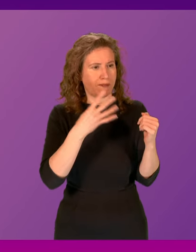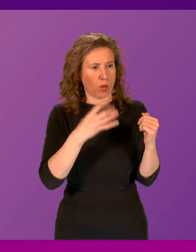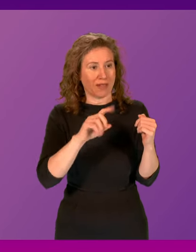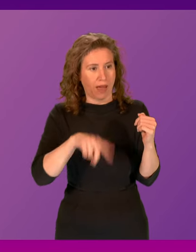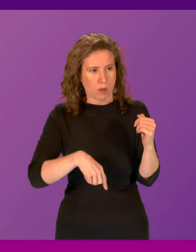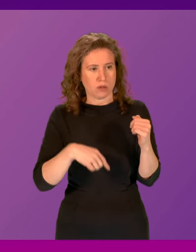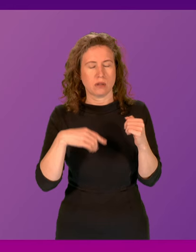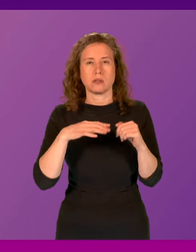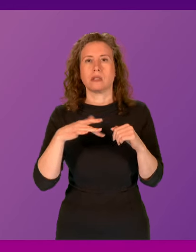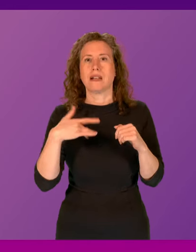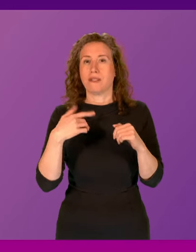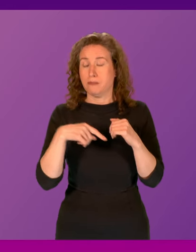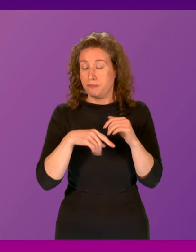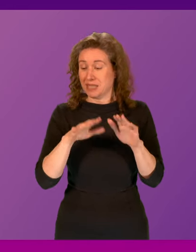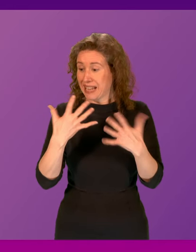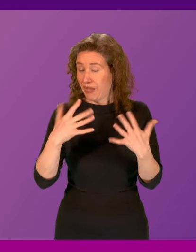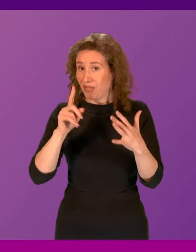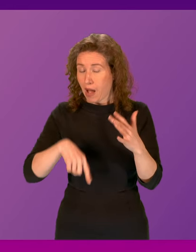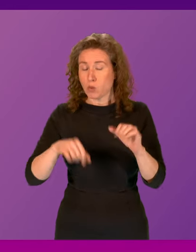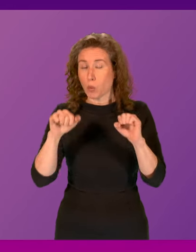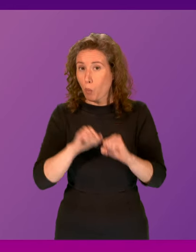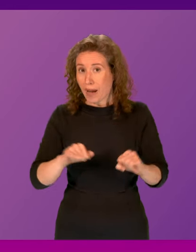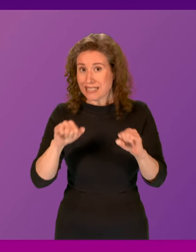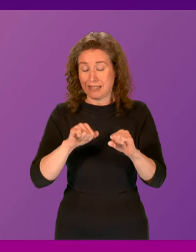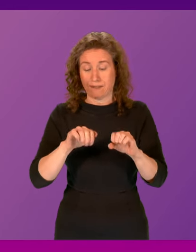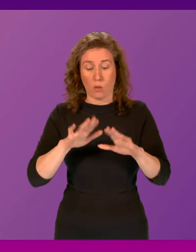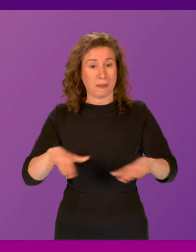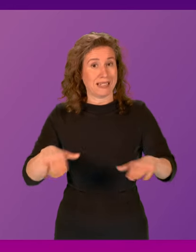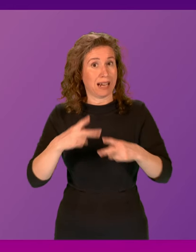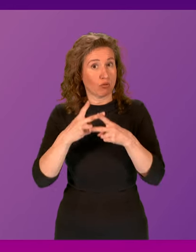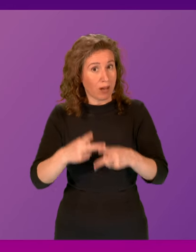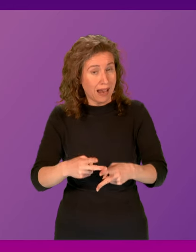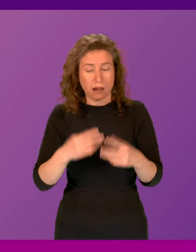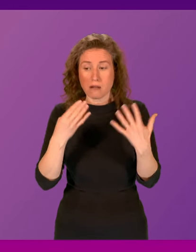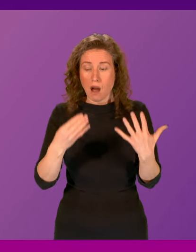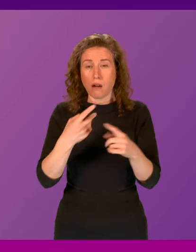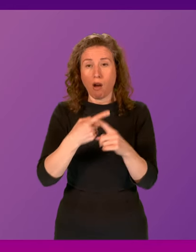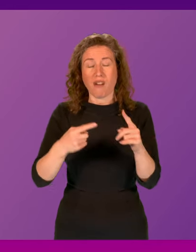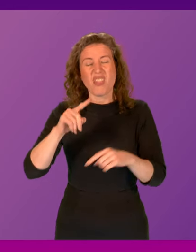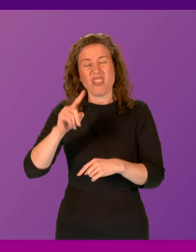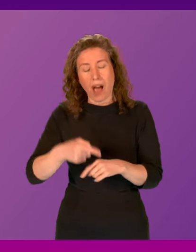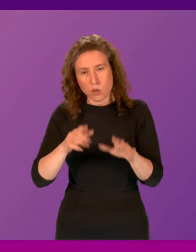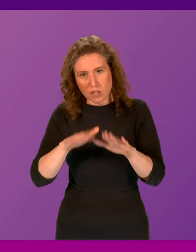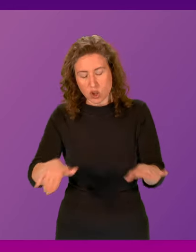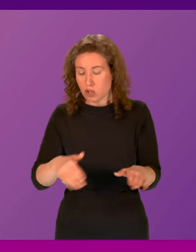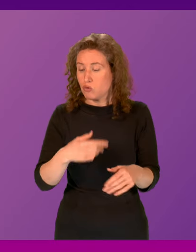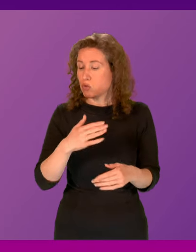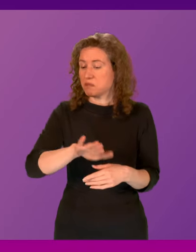for paediatric medical care; and more than 9,500 children were turned away from mental health